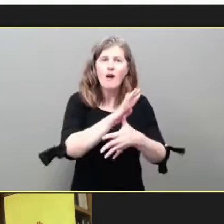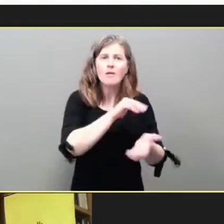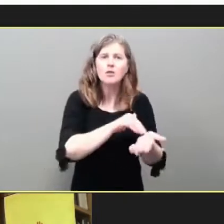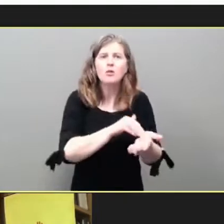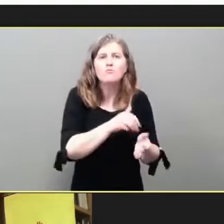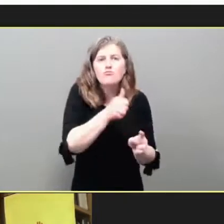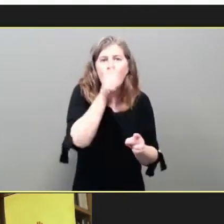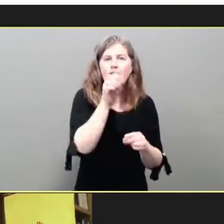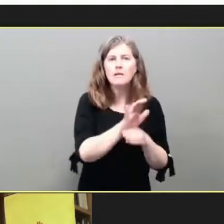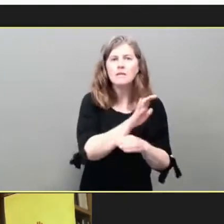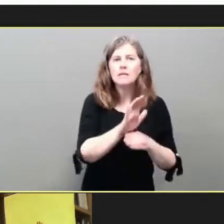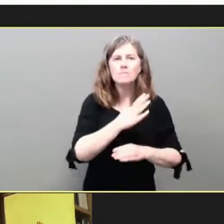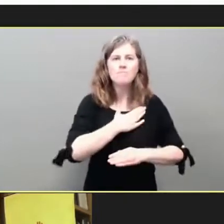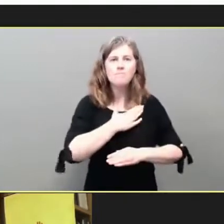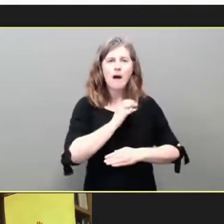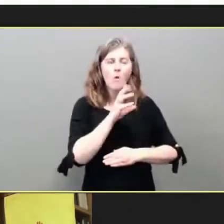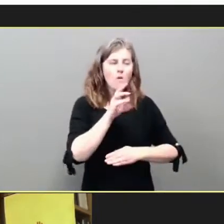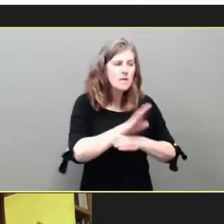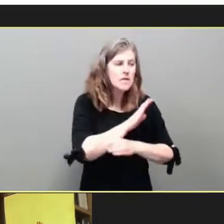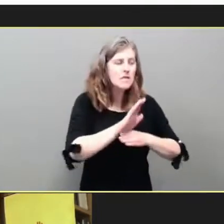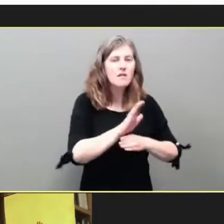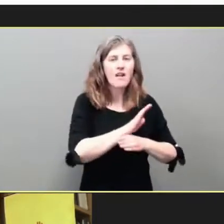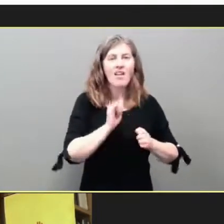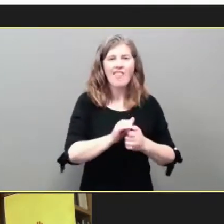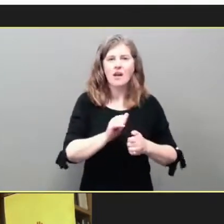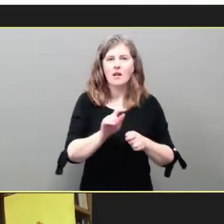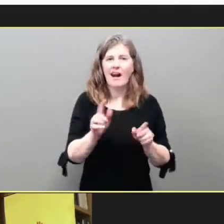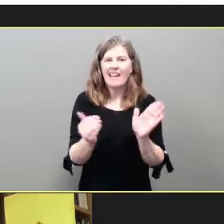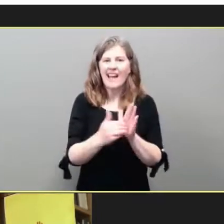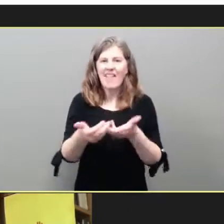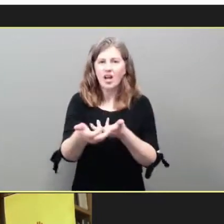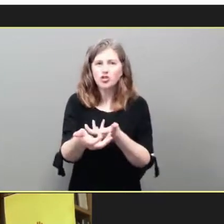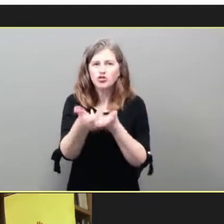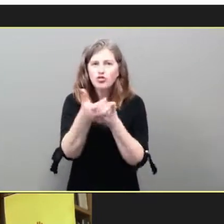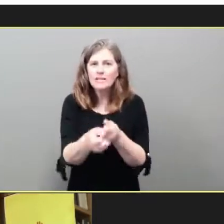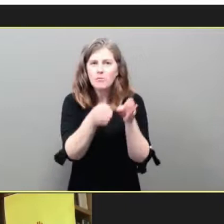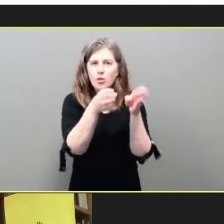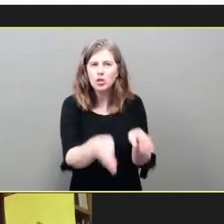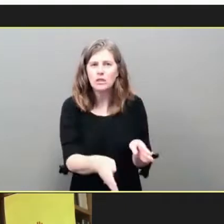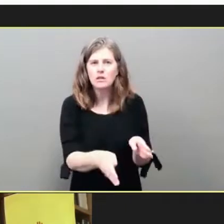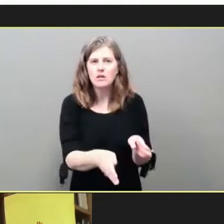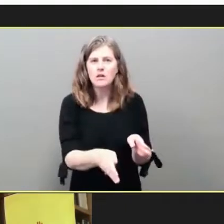practice and keep in mind that whole trusted voice, that idea of someone who